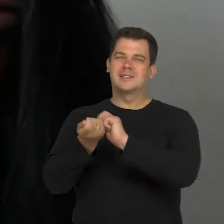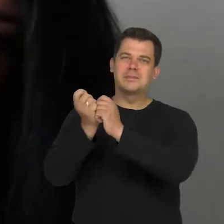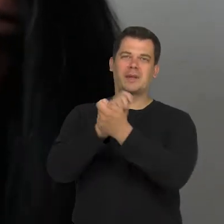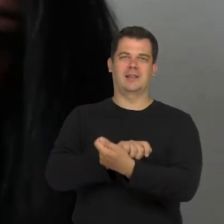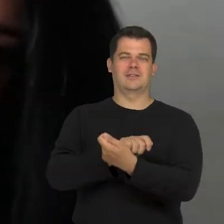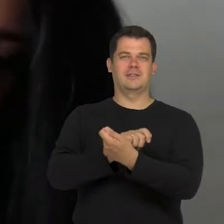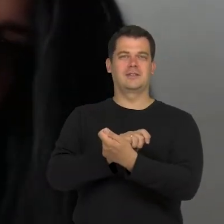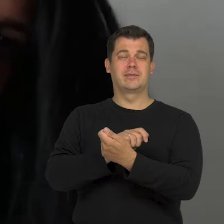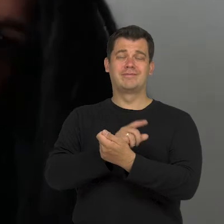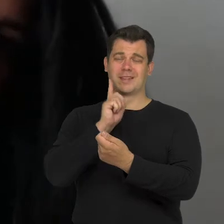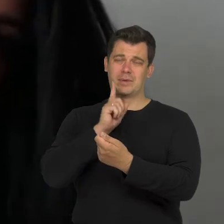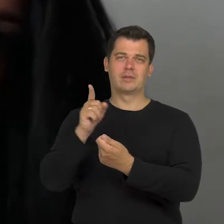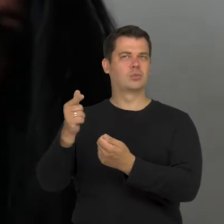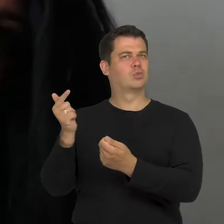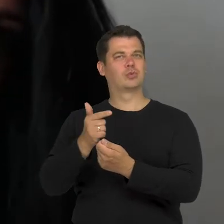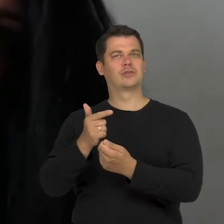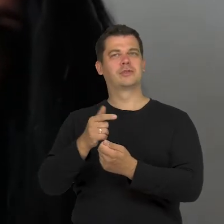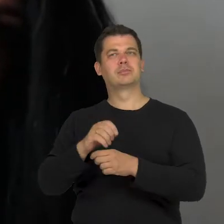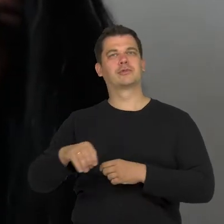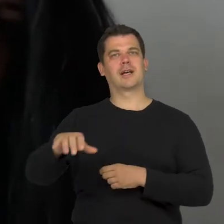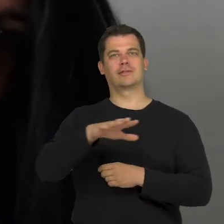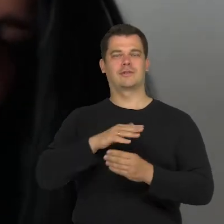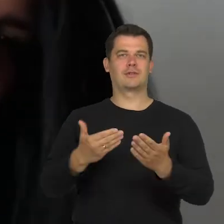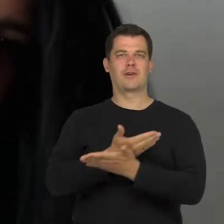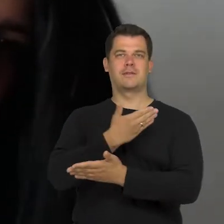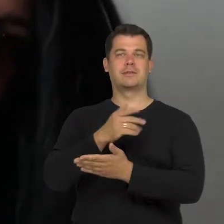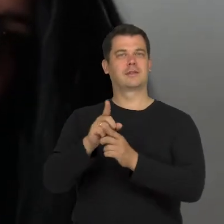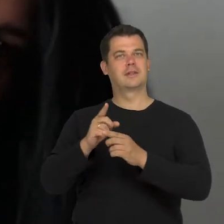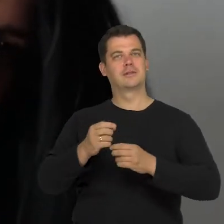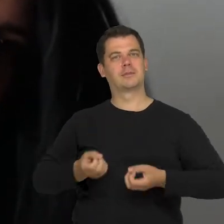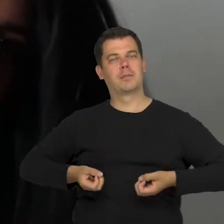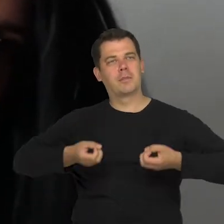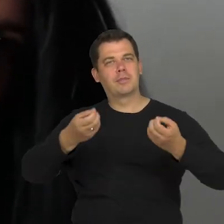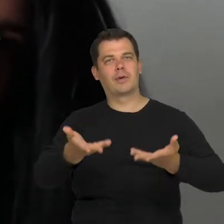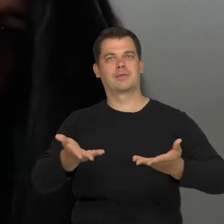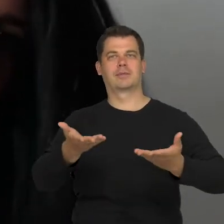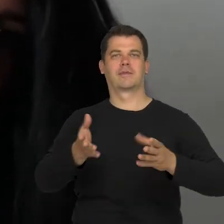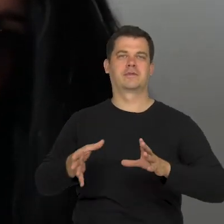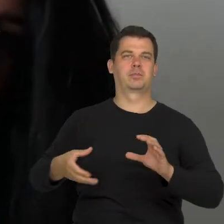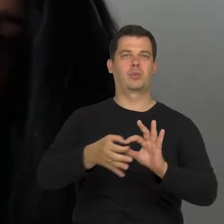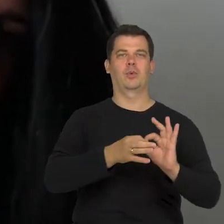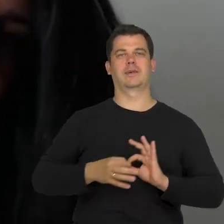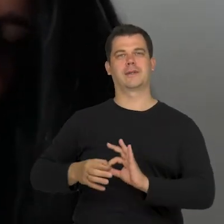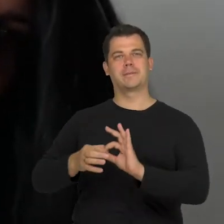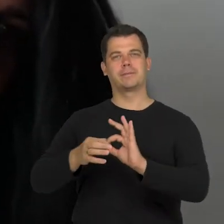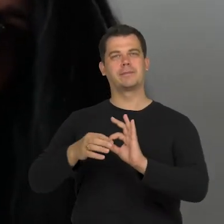and obtaining that social space. Sharing it, and creating it together. For me, this is the way